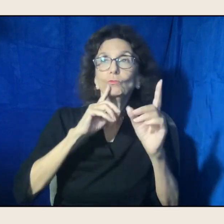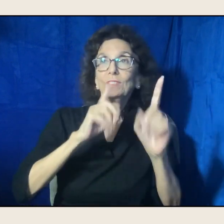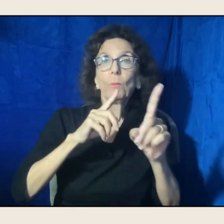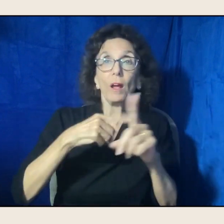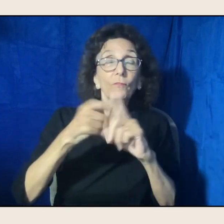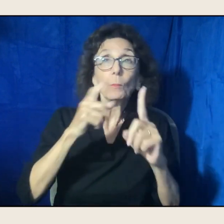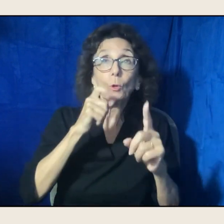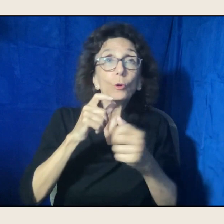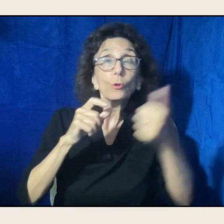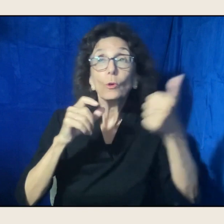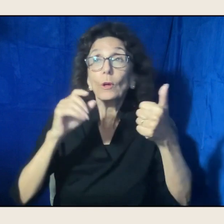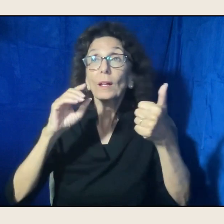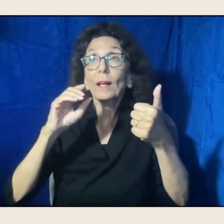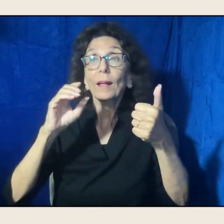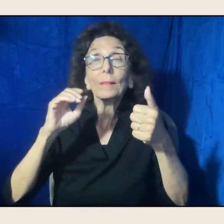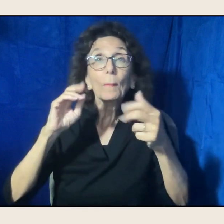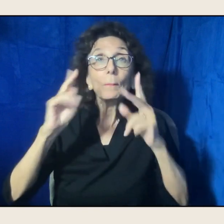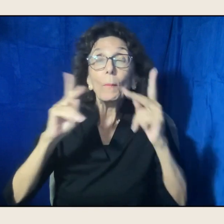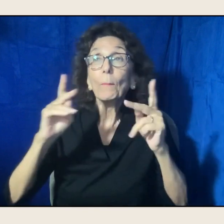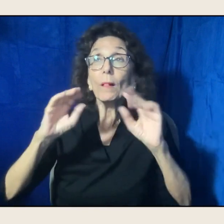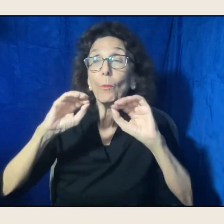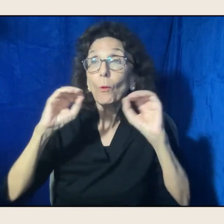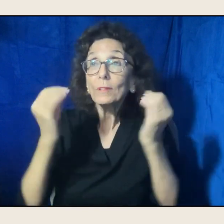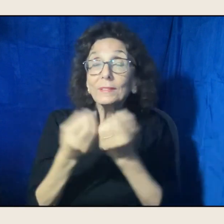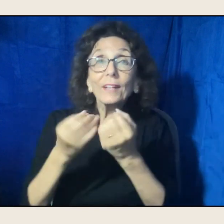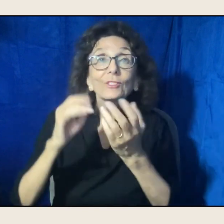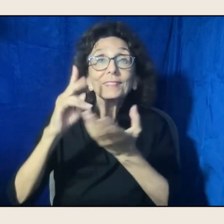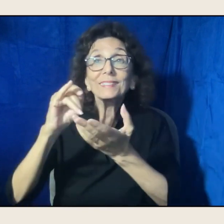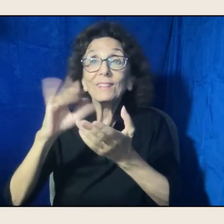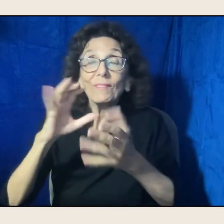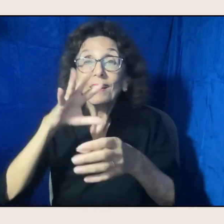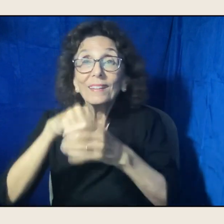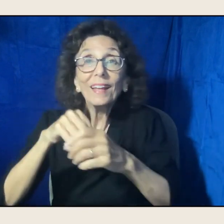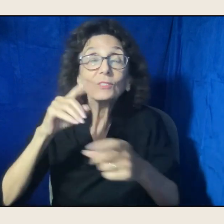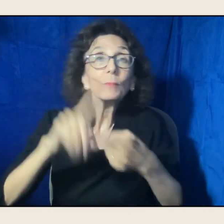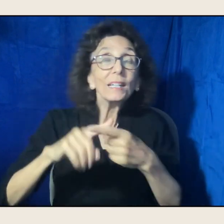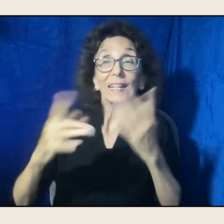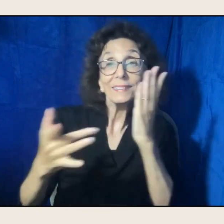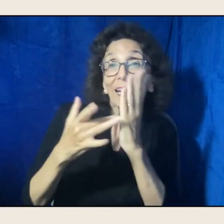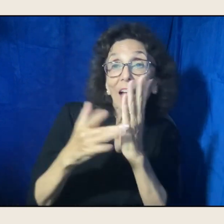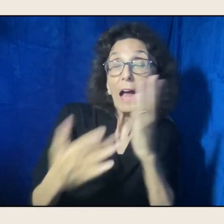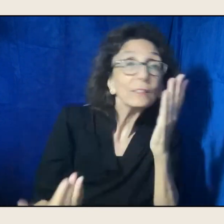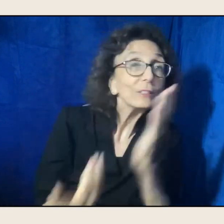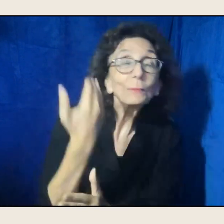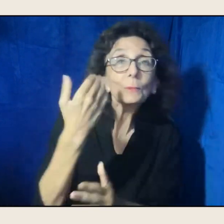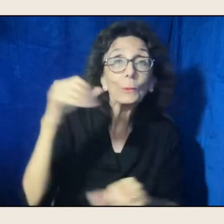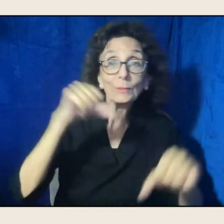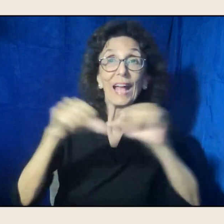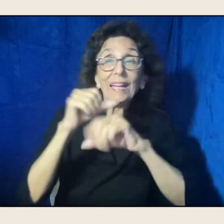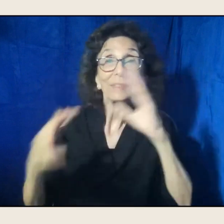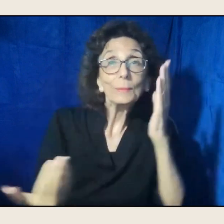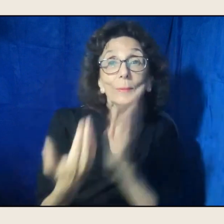to the development of new technologies and scientific breakthroughs, to government and business responsibilities,